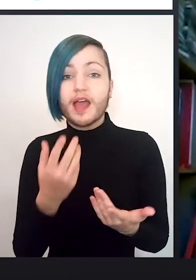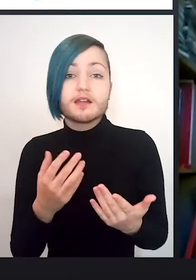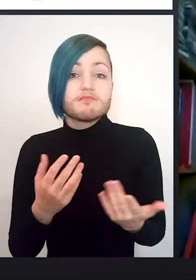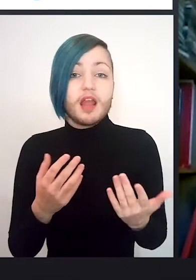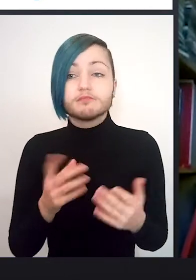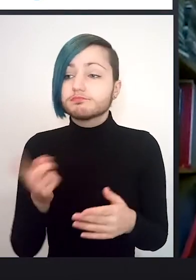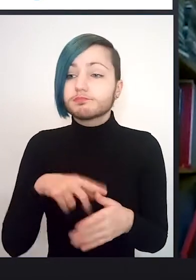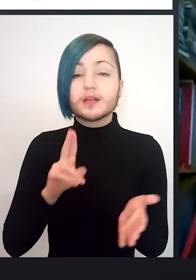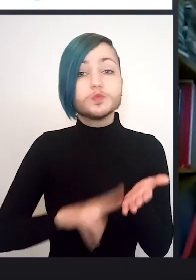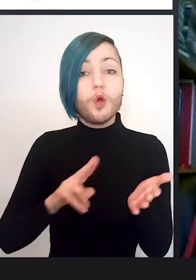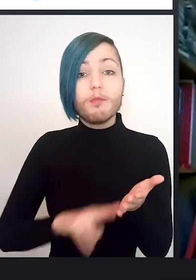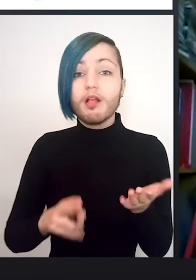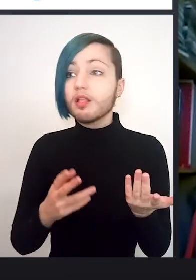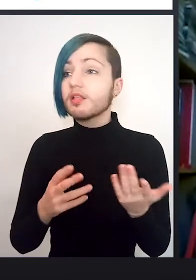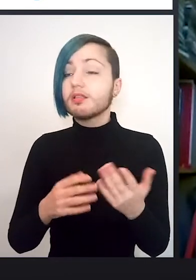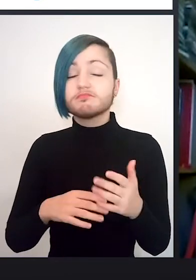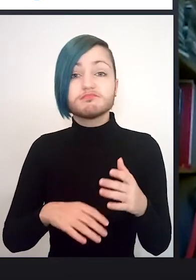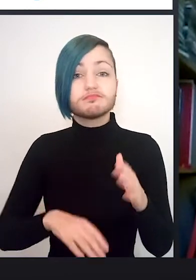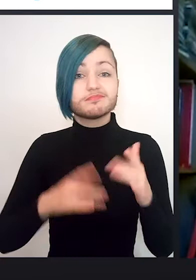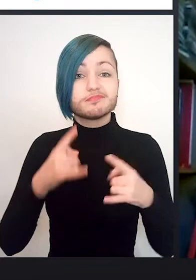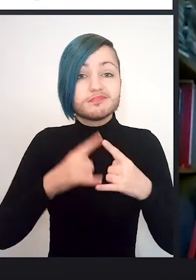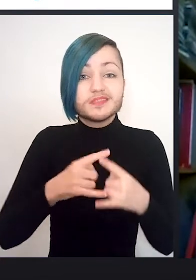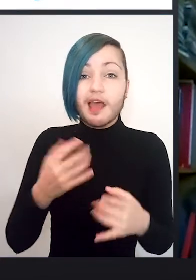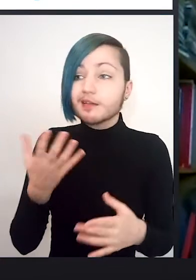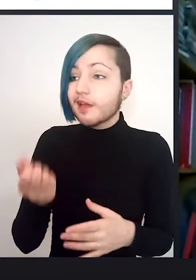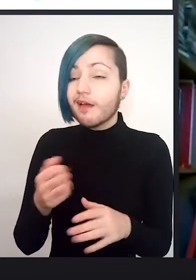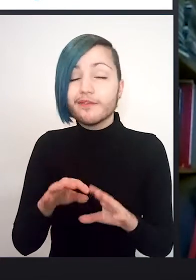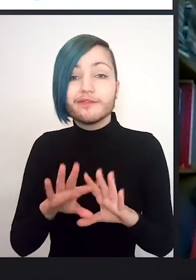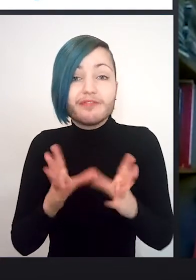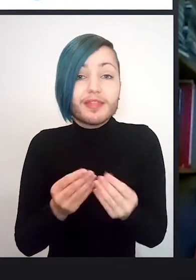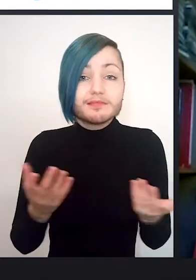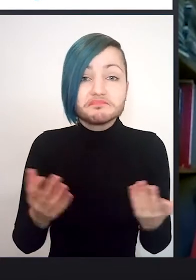home, having sex with people, all the rest of it, and live normally.